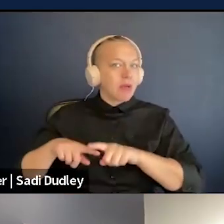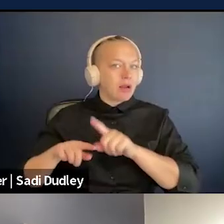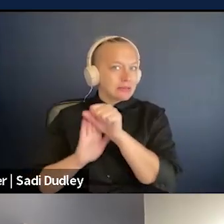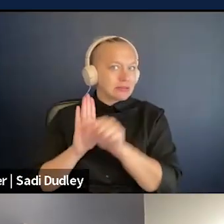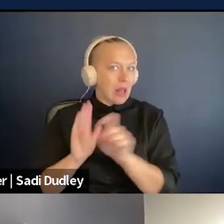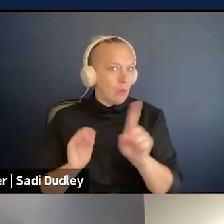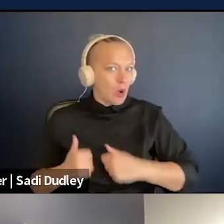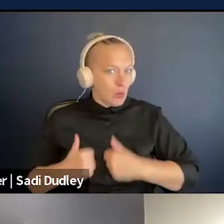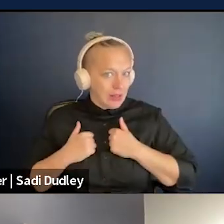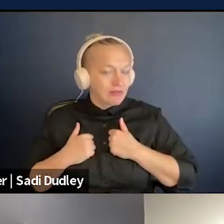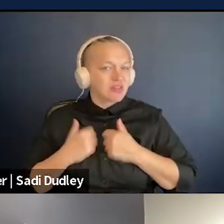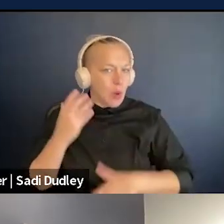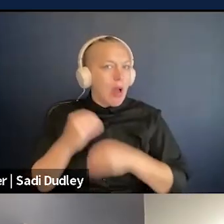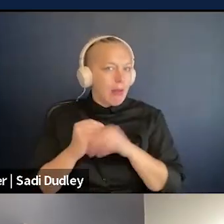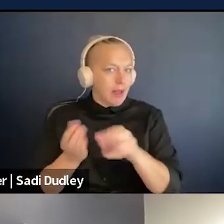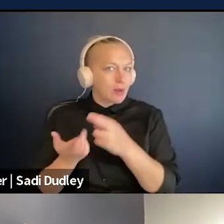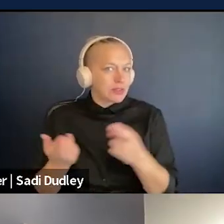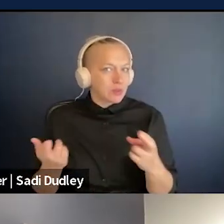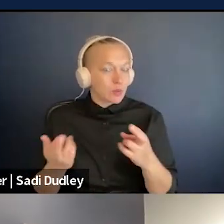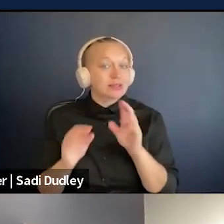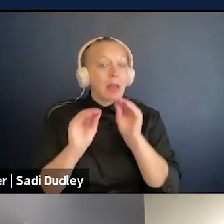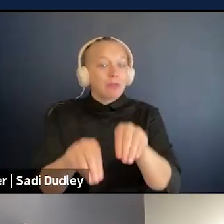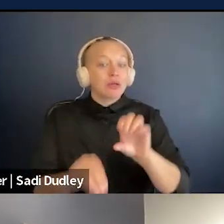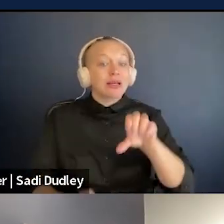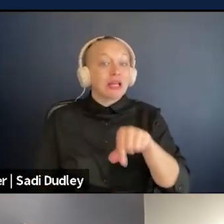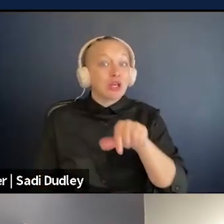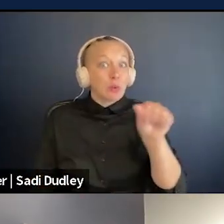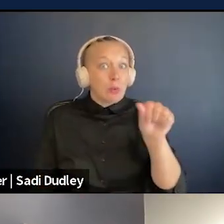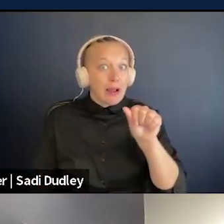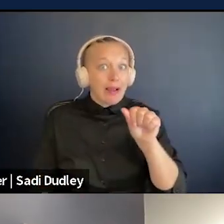For that, and so I will highlight that. It is in the Q&A section.